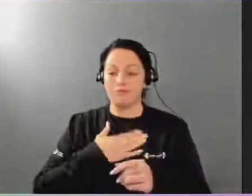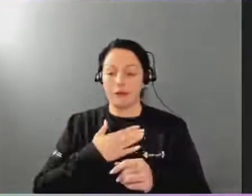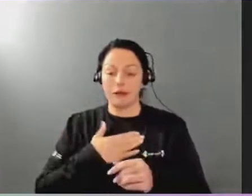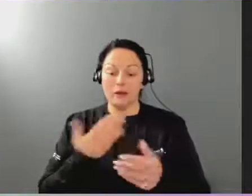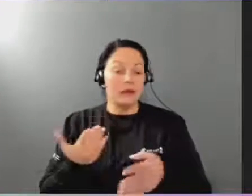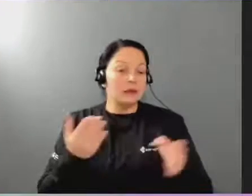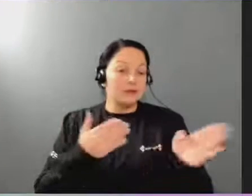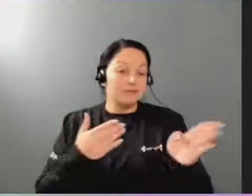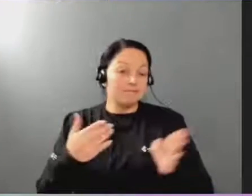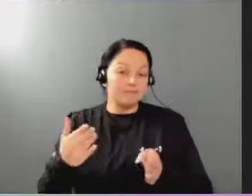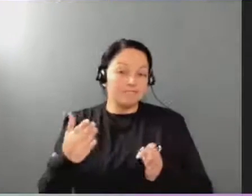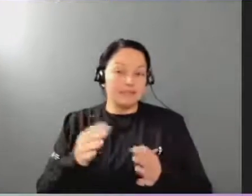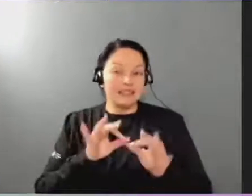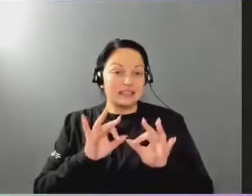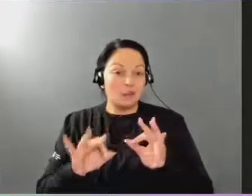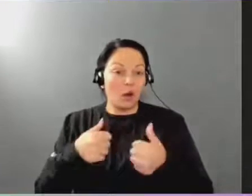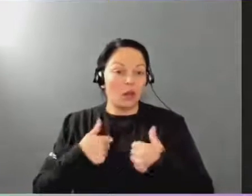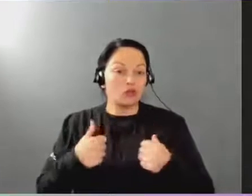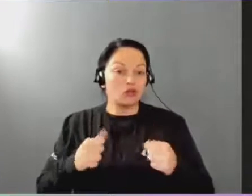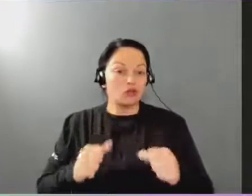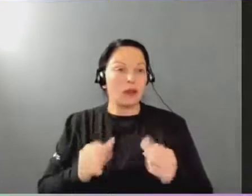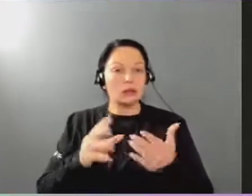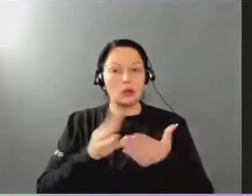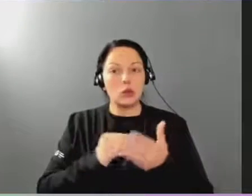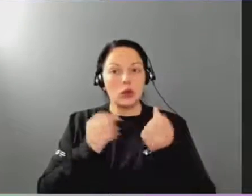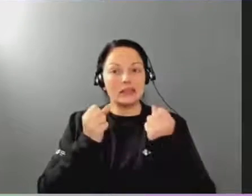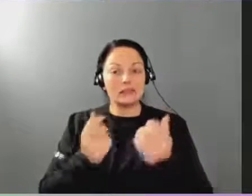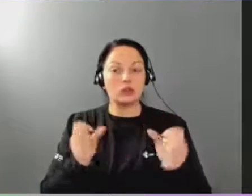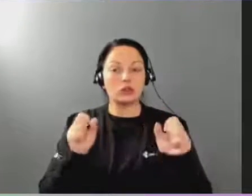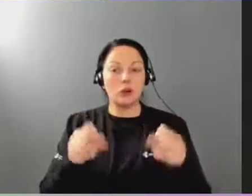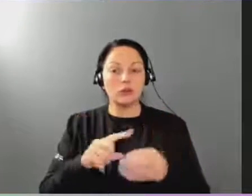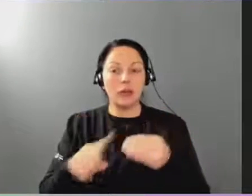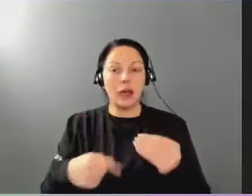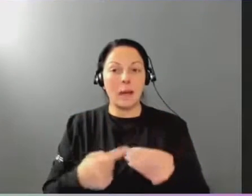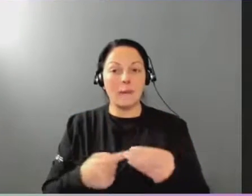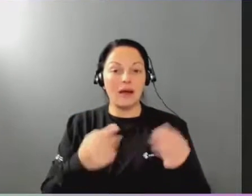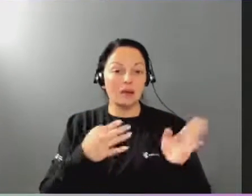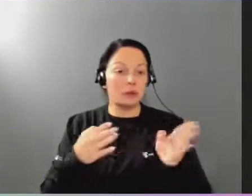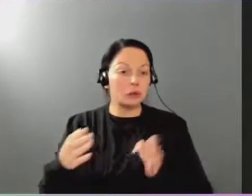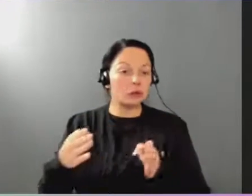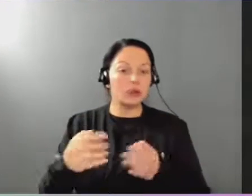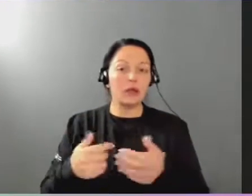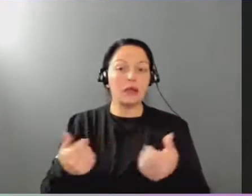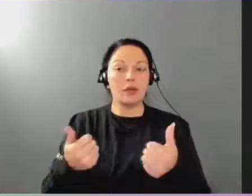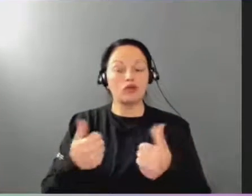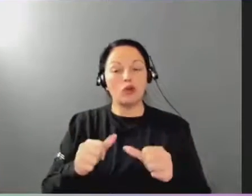my strategy is basically I try